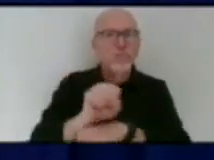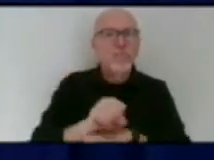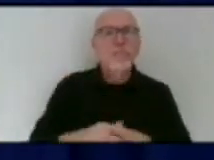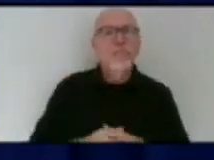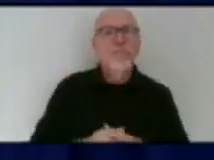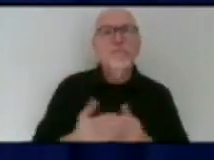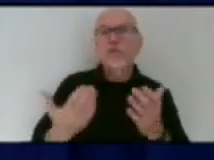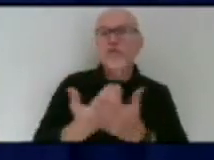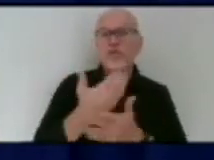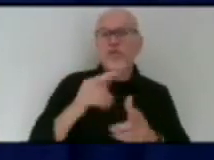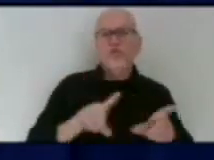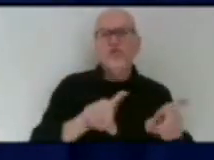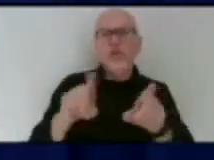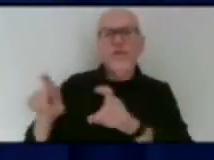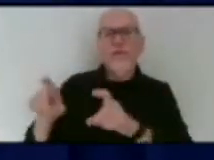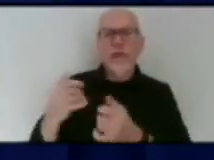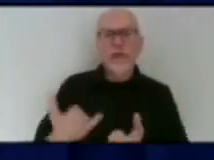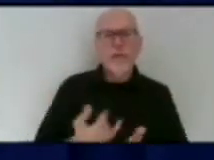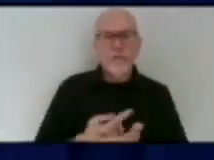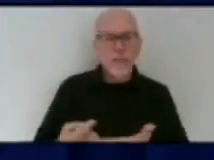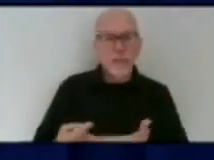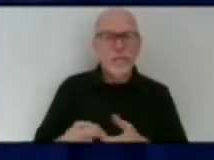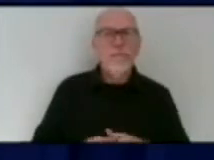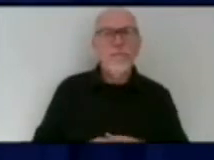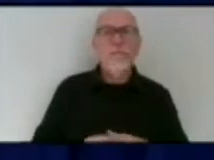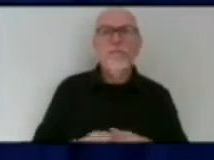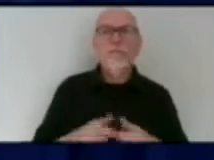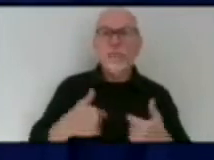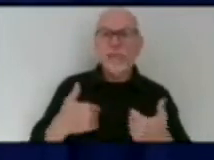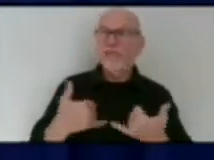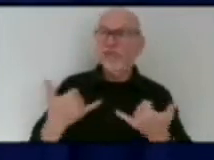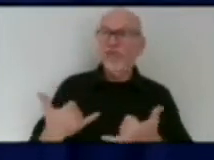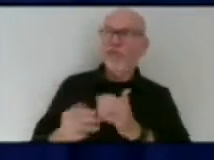this week. As we deal with this current surge, your help is needed now more